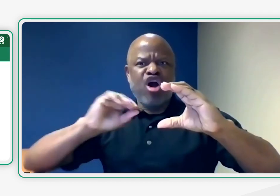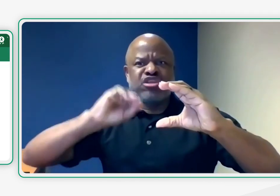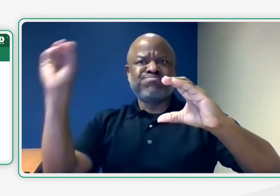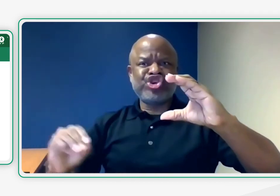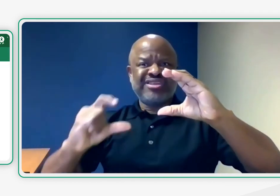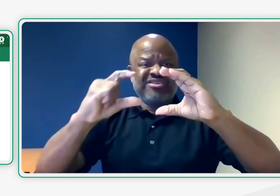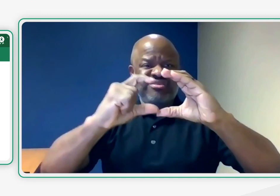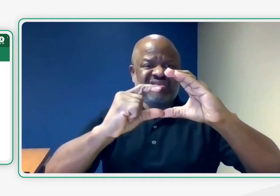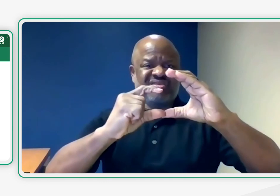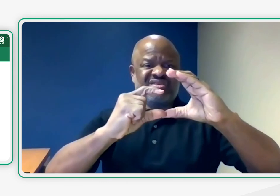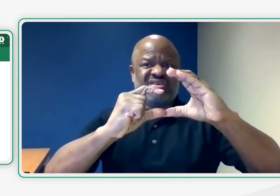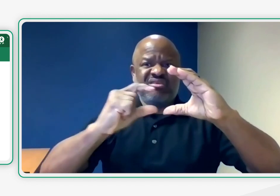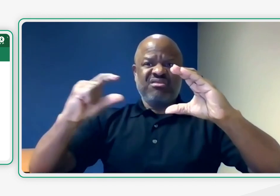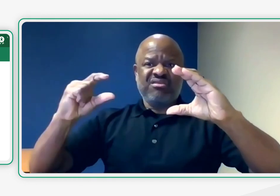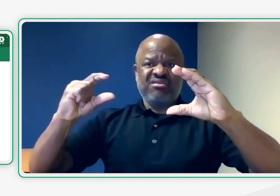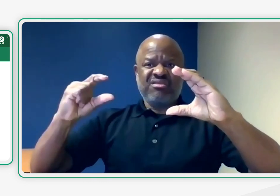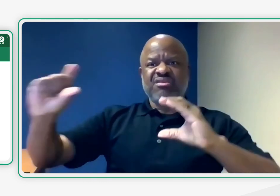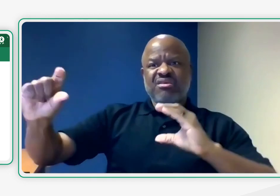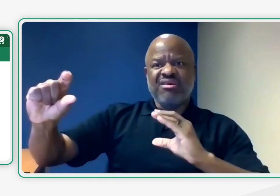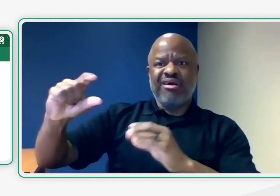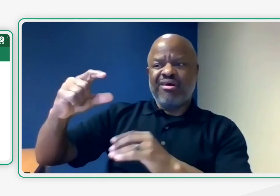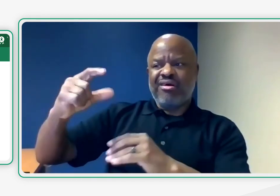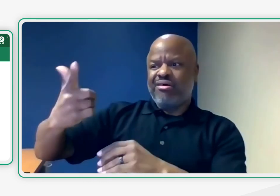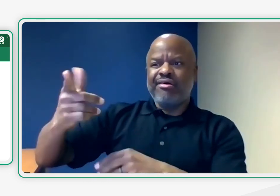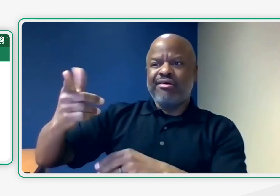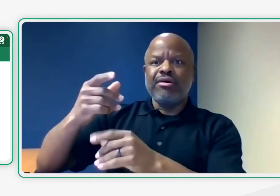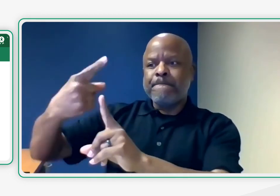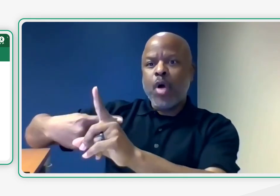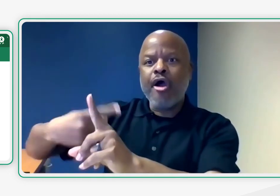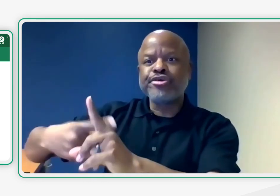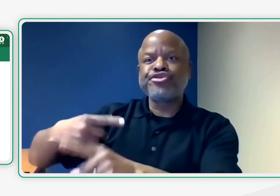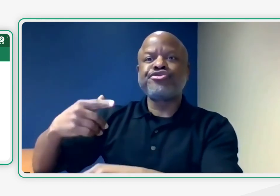your income plays a vital role. And if you are spending a larger